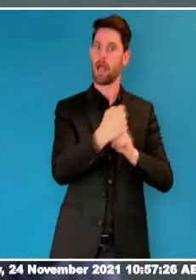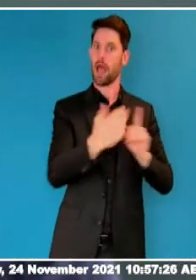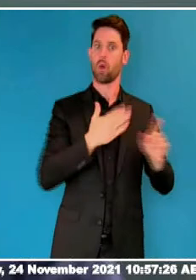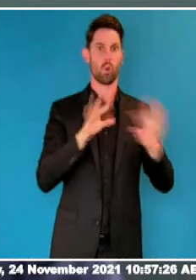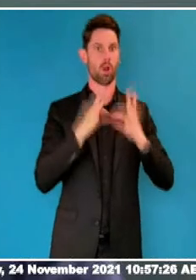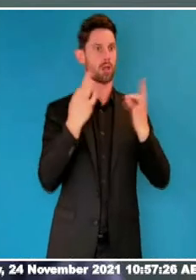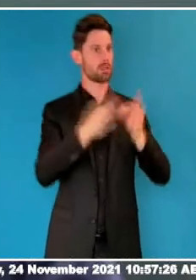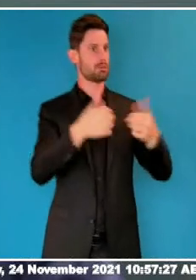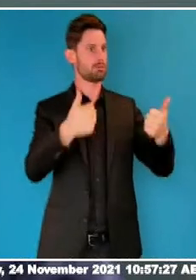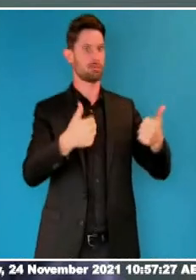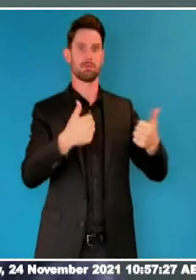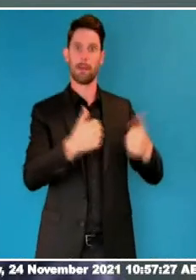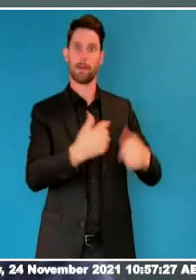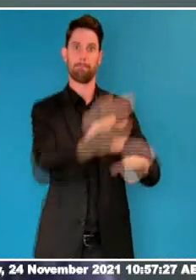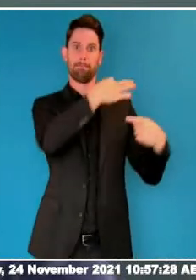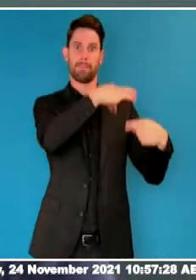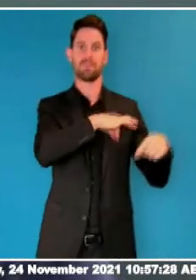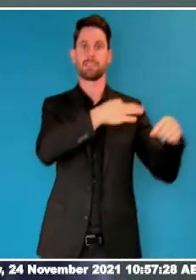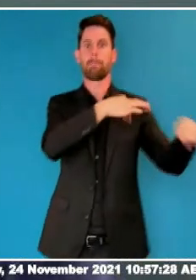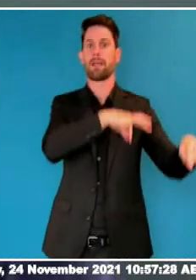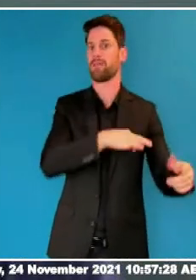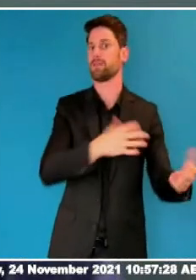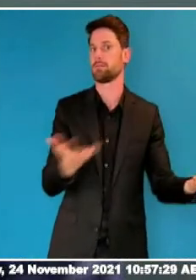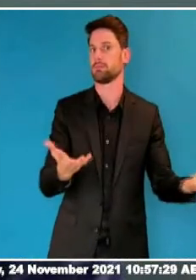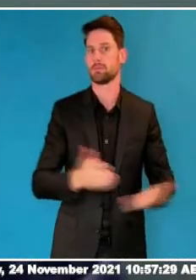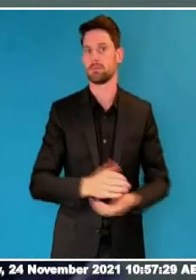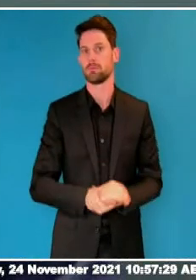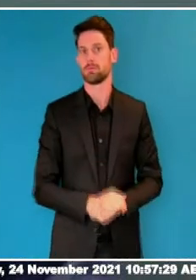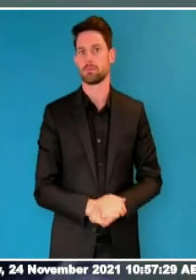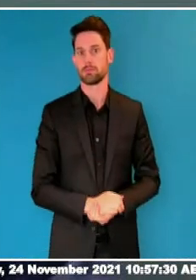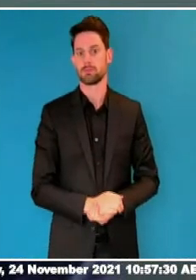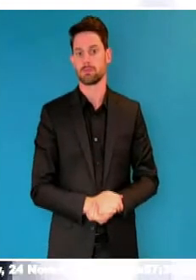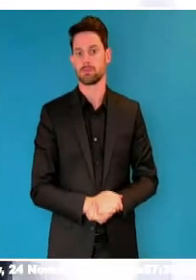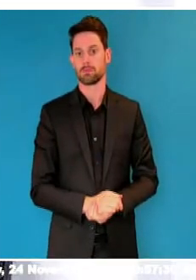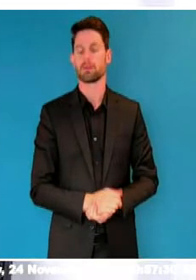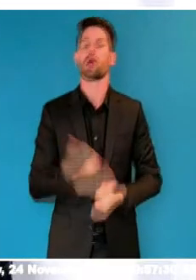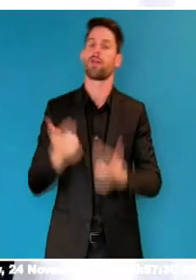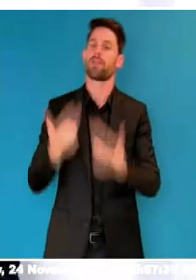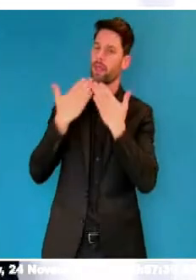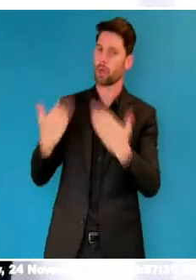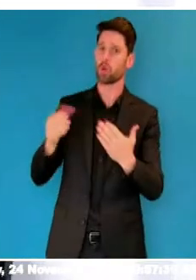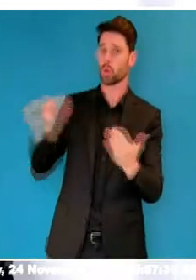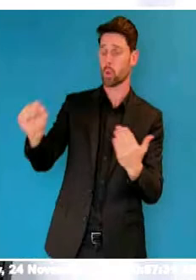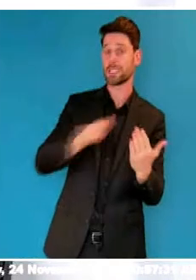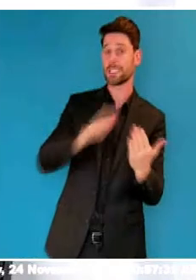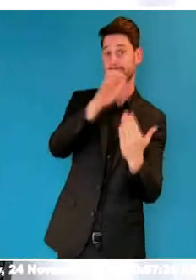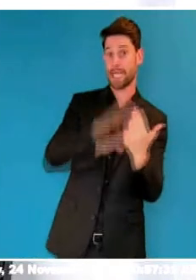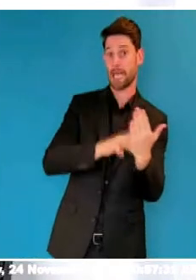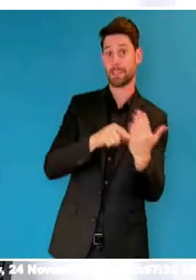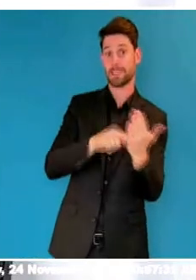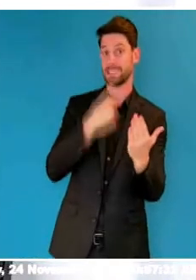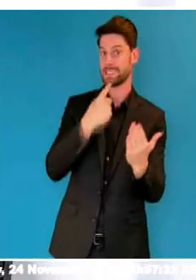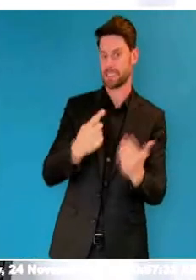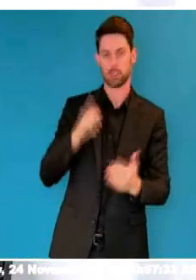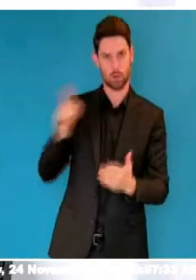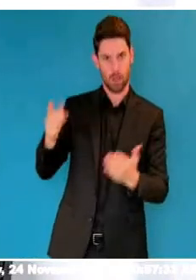It works both ways. MS DOWSETT: Thank you. Now, you do say in your statement that you are not aware of any occasion on which an